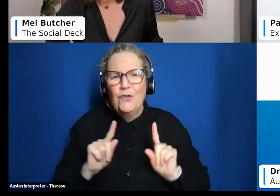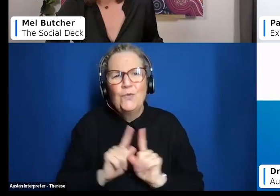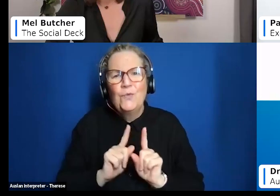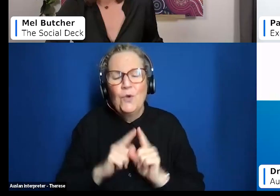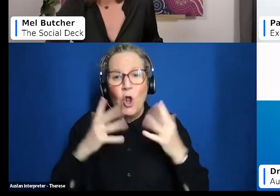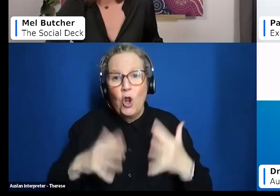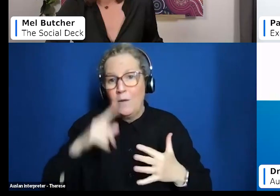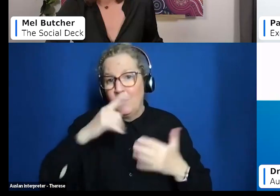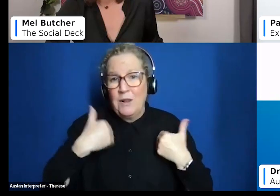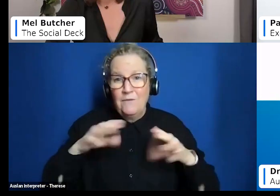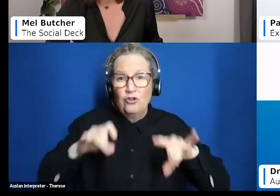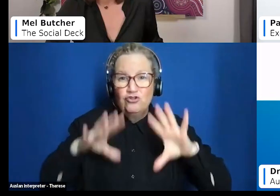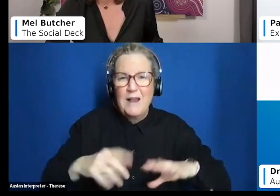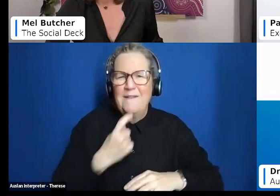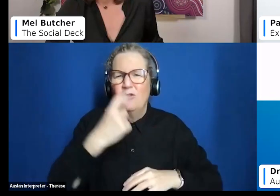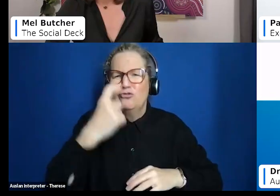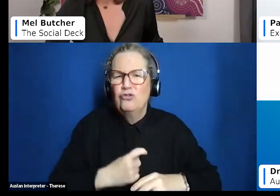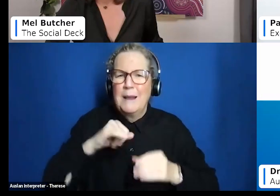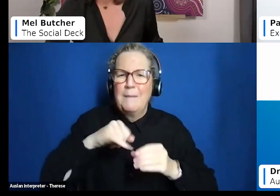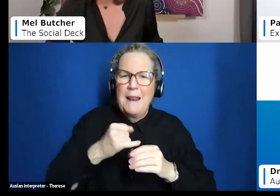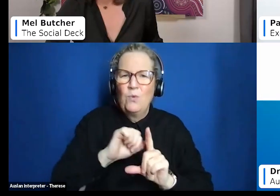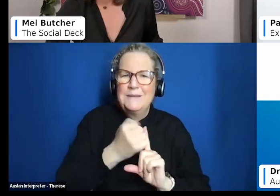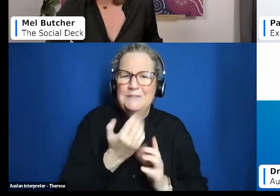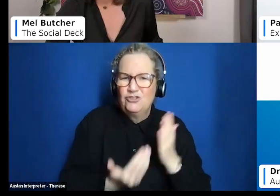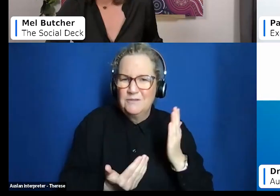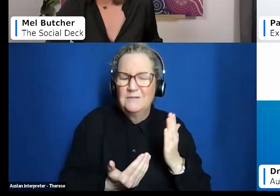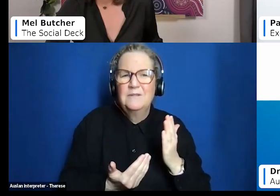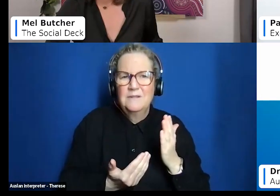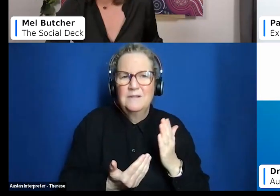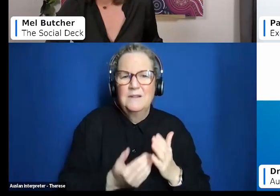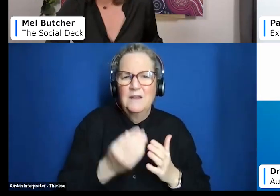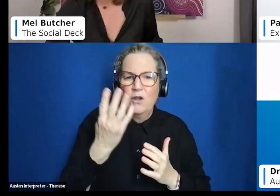in Australia who have a chronic medical condition. So 47.3% of Australians live with some form